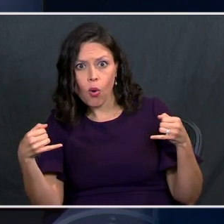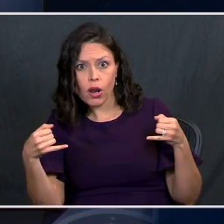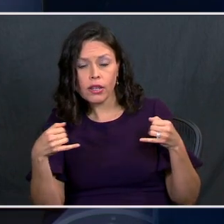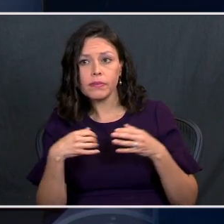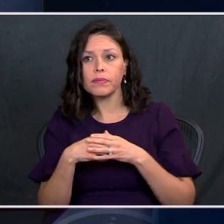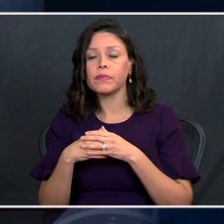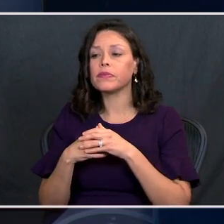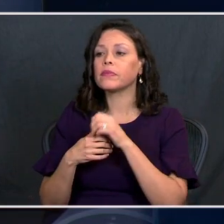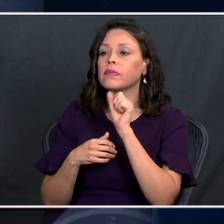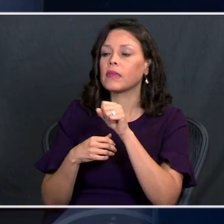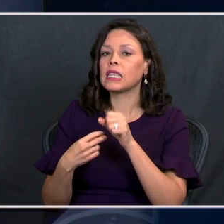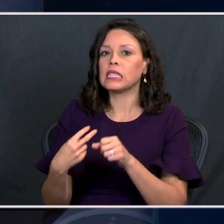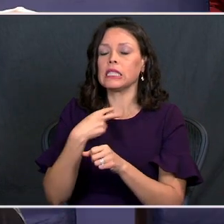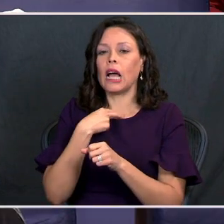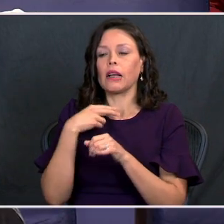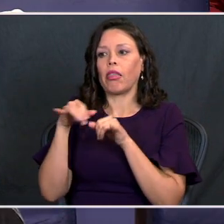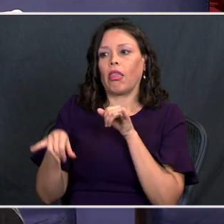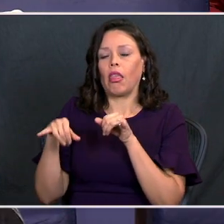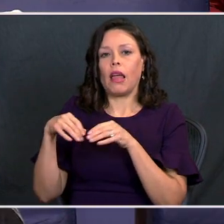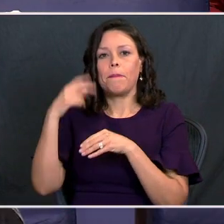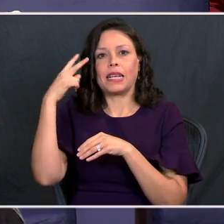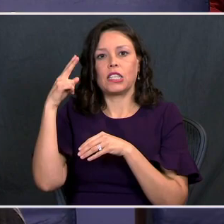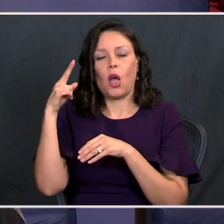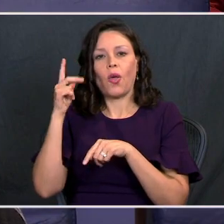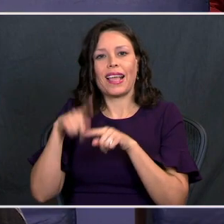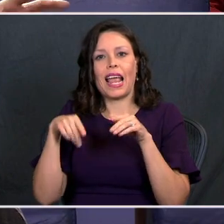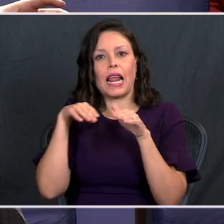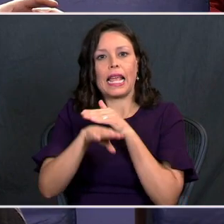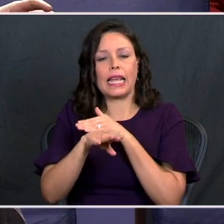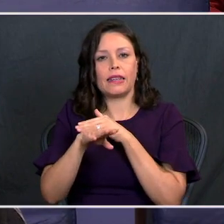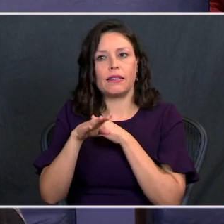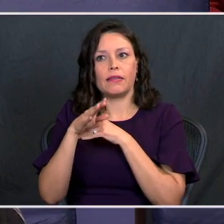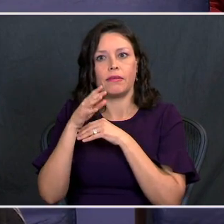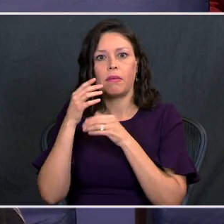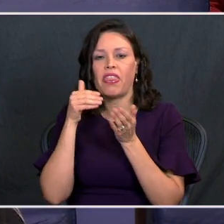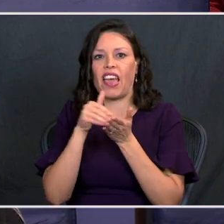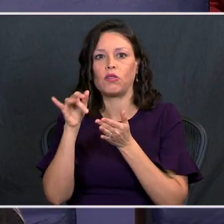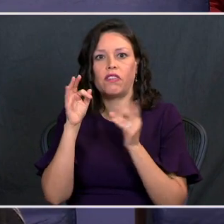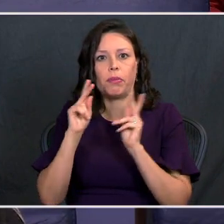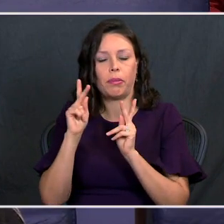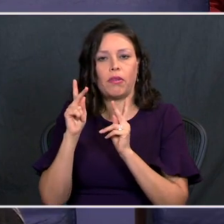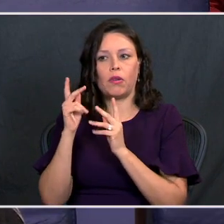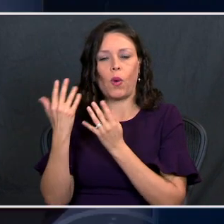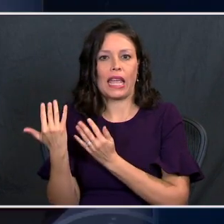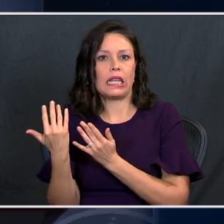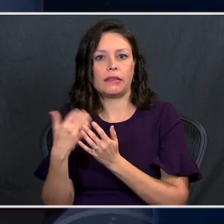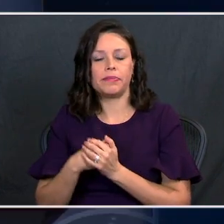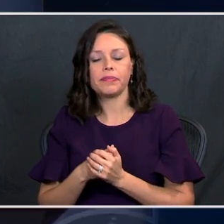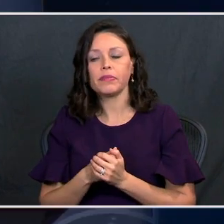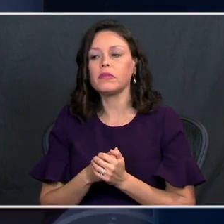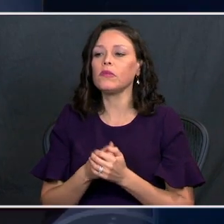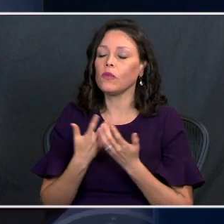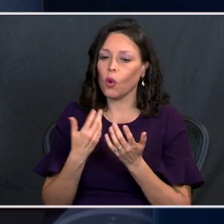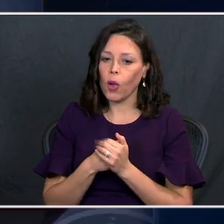The Press: Yeah, who are struck as a result of the Remain in Mexico. You know, there are many thousands of people. Ms. Psaki: Well I think there's a couple of steps